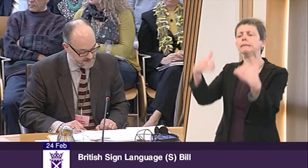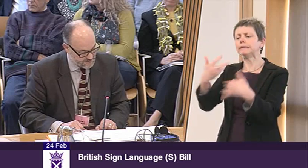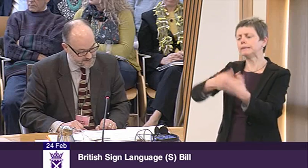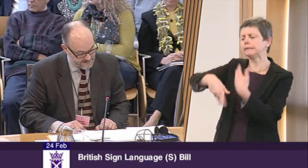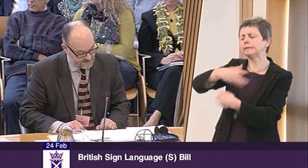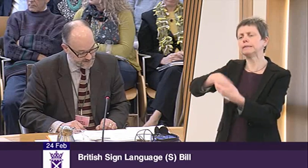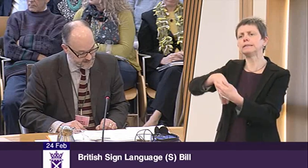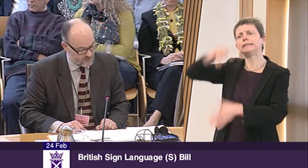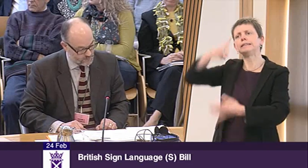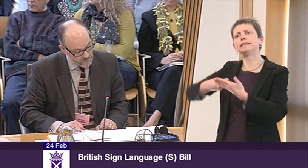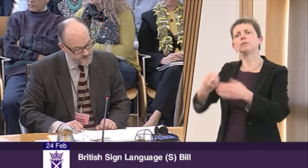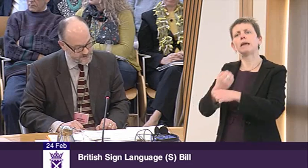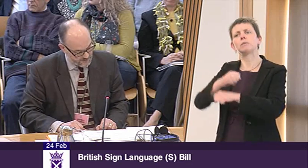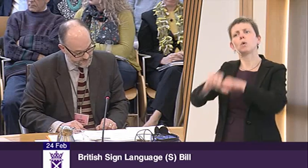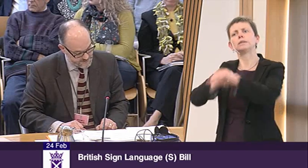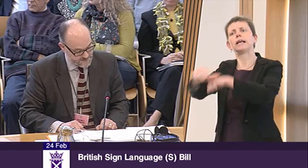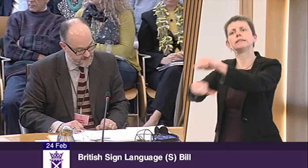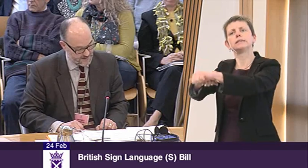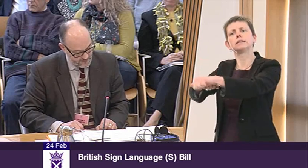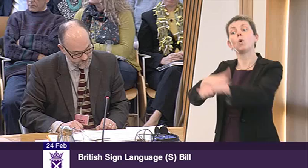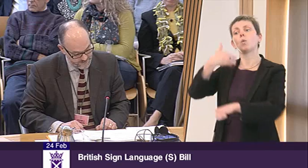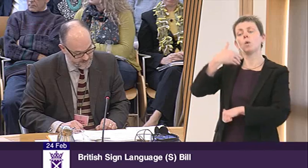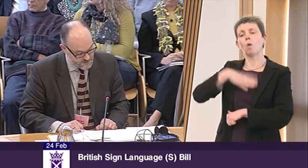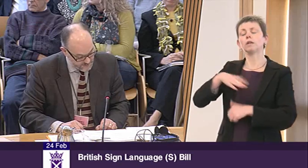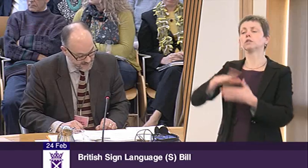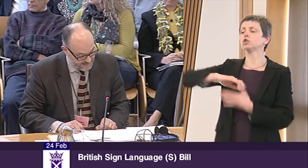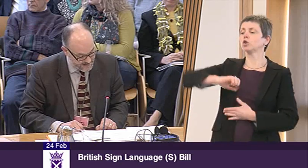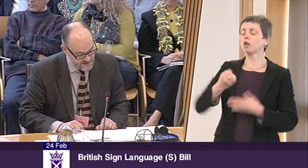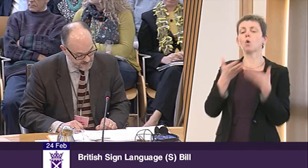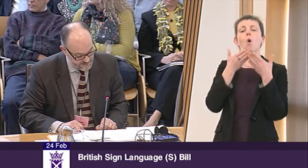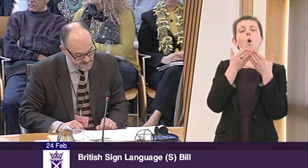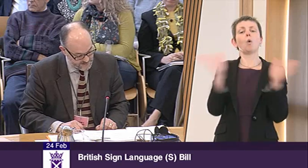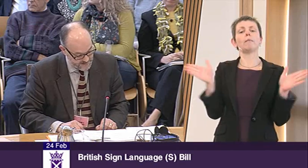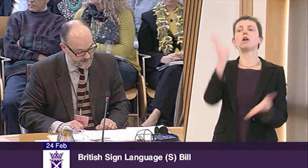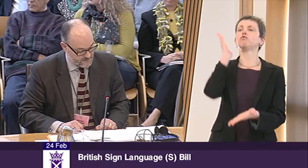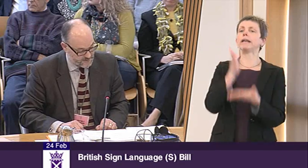to them are taken. We want Scotland to be an open and truly engaging country, where